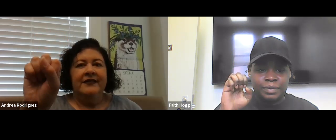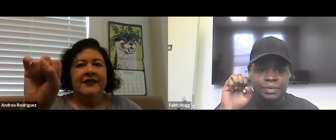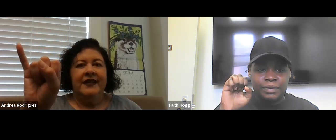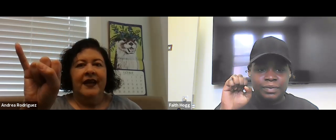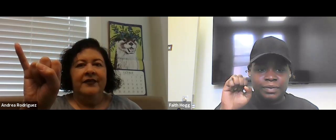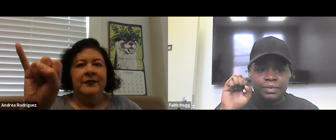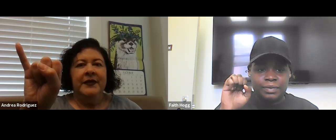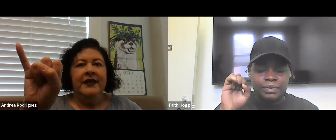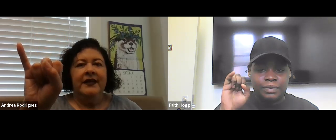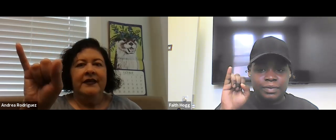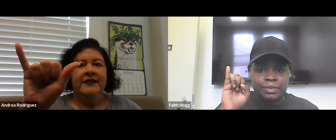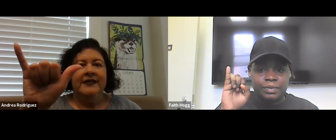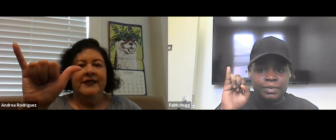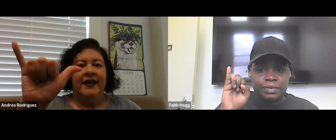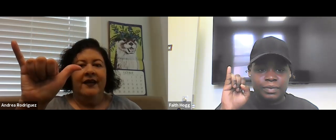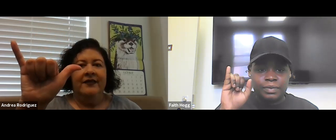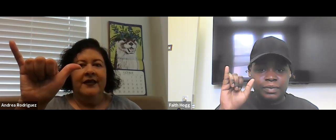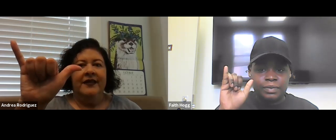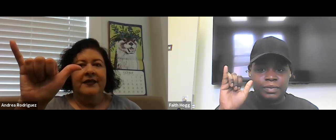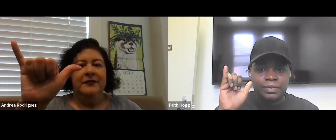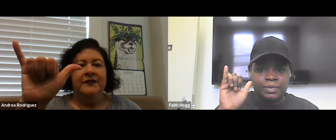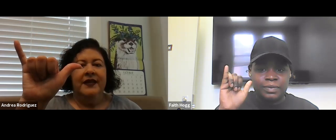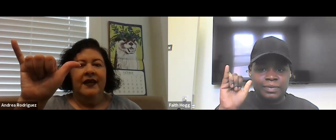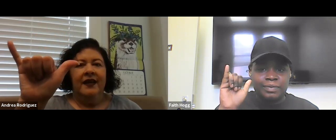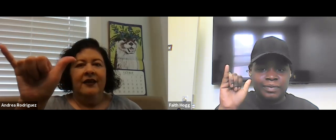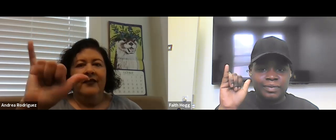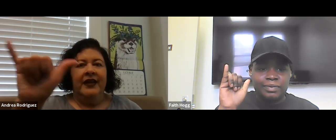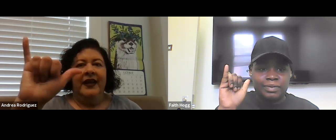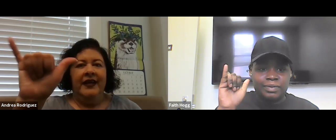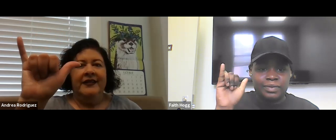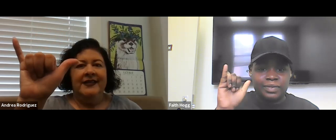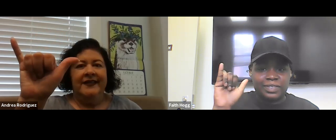stick out the pinky, stick out the thumb, kind of like a hang 10.